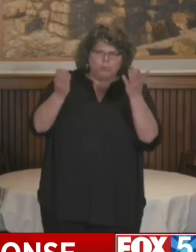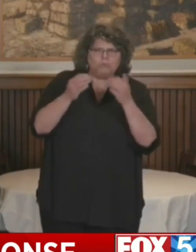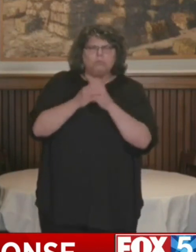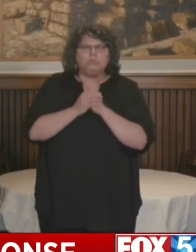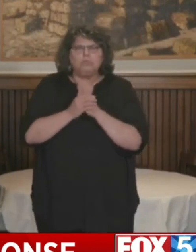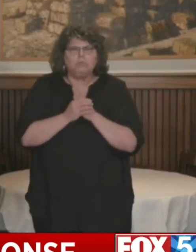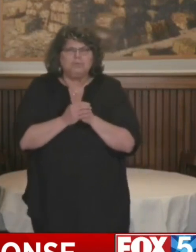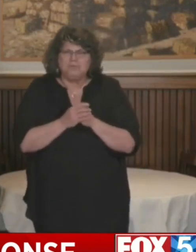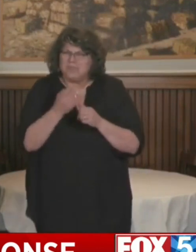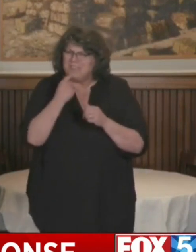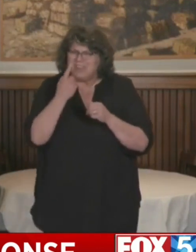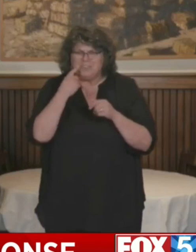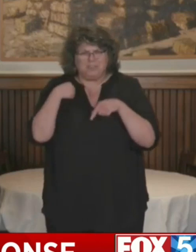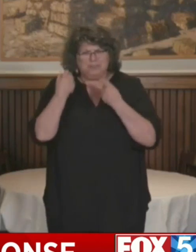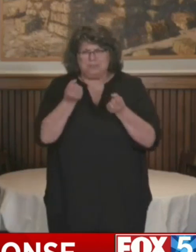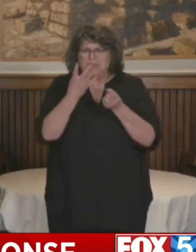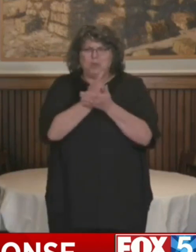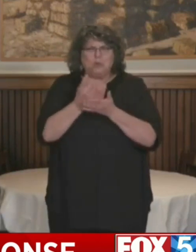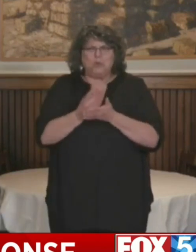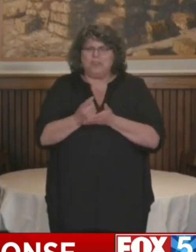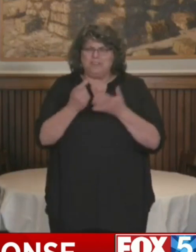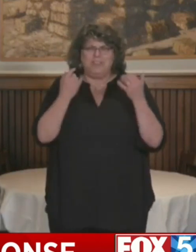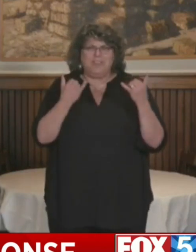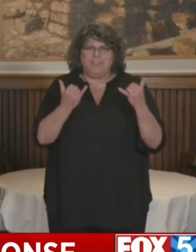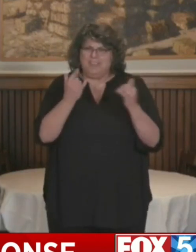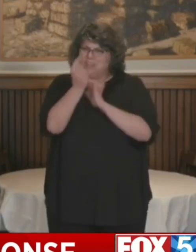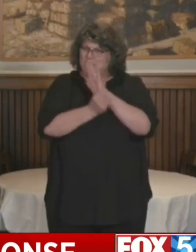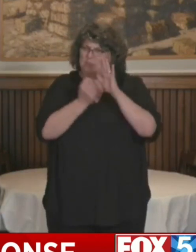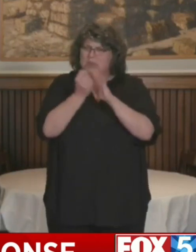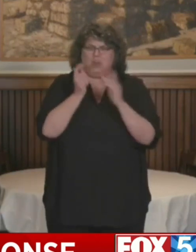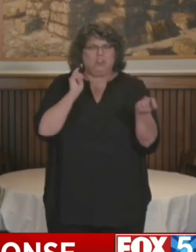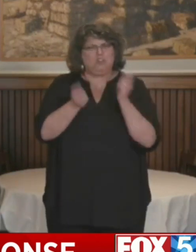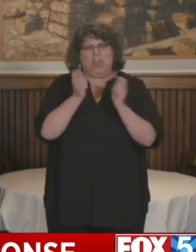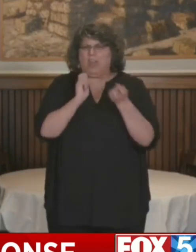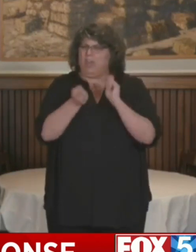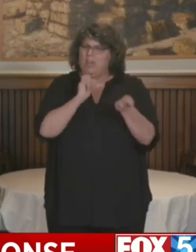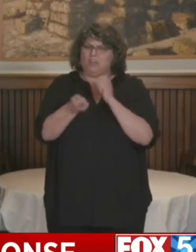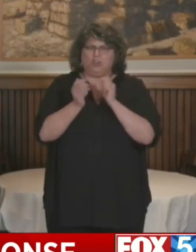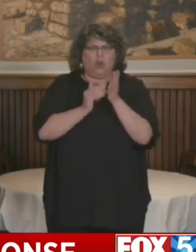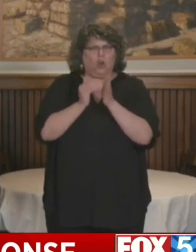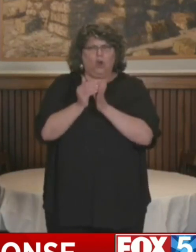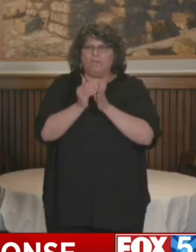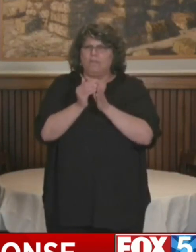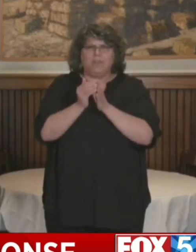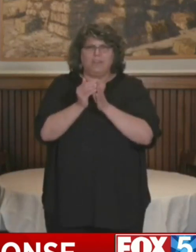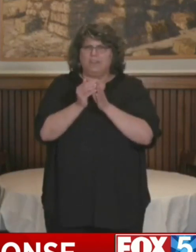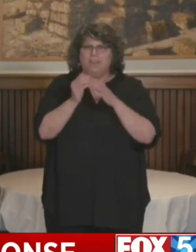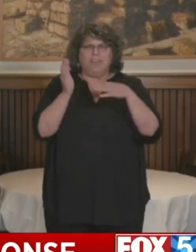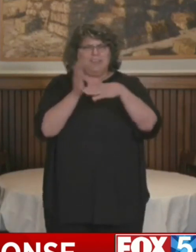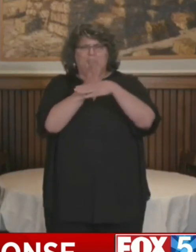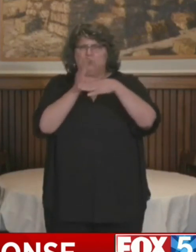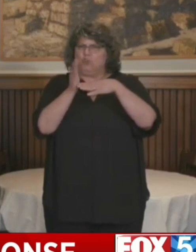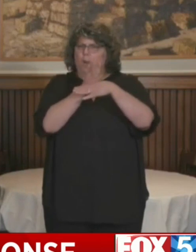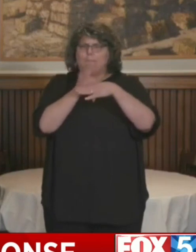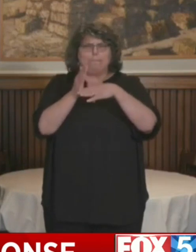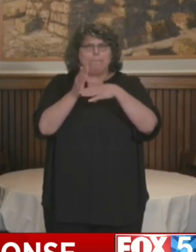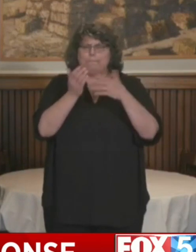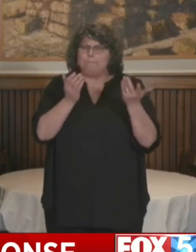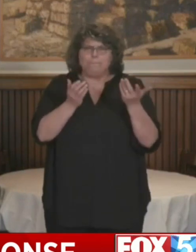APPLICATION AND THE IMPLEMENTATION OF THESE RULES AND REGULATIONS. WE'VE BEEN SAYING THIS NOW FOR MANY MANY WEEKS, THIS IS A